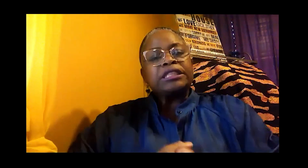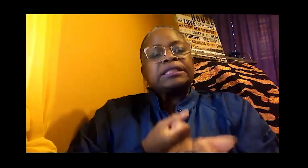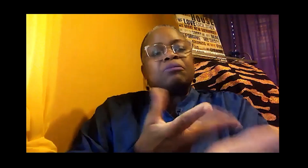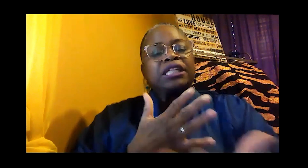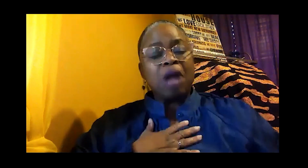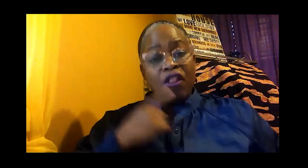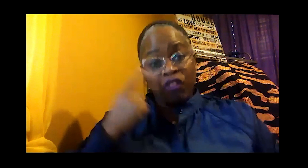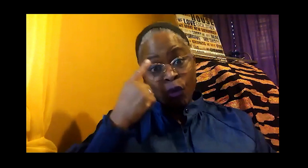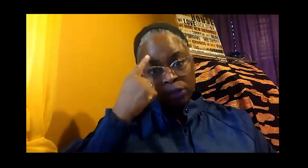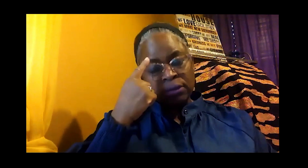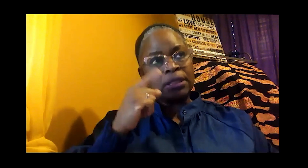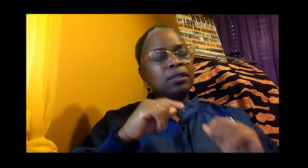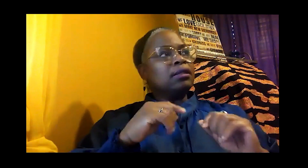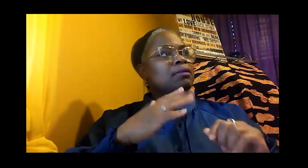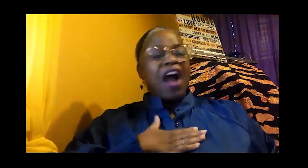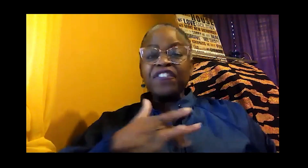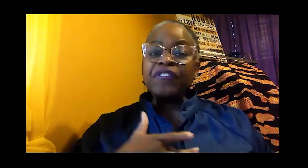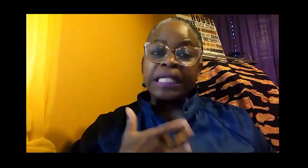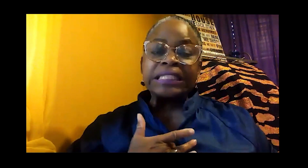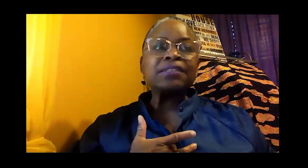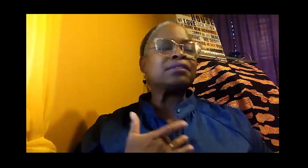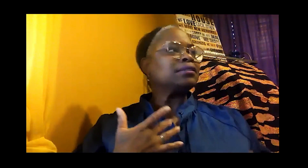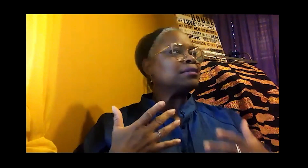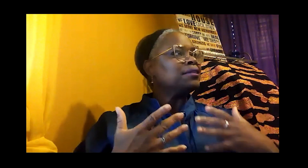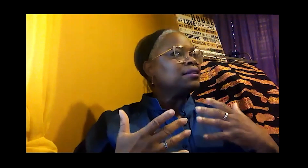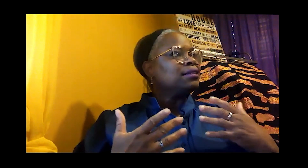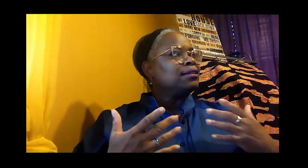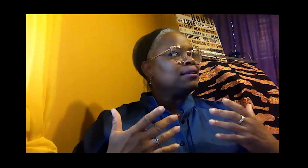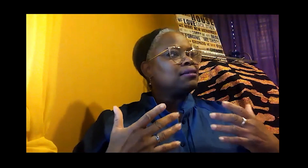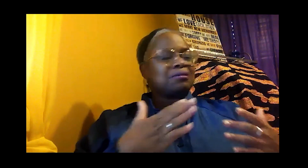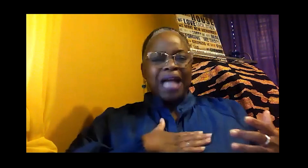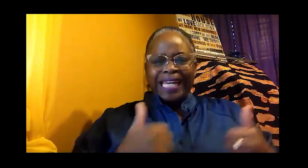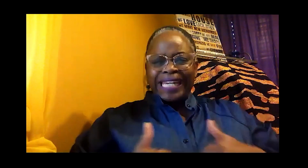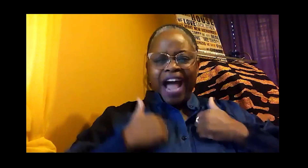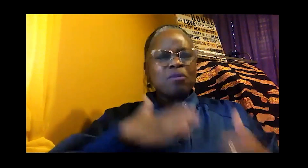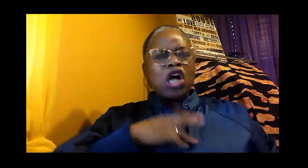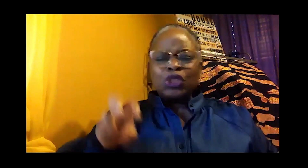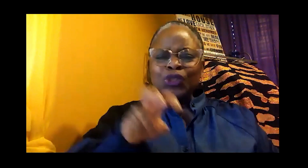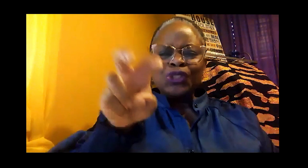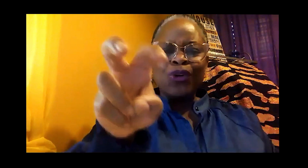desired to express my thoughts, feelings, and even my life's journey through a creative lens.